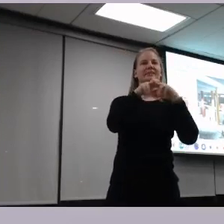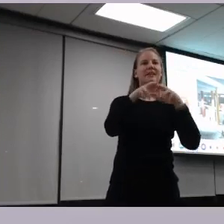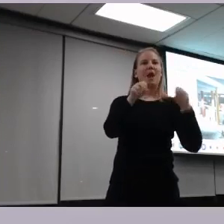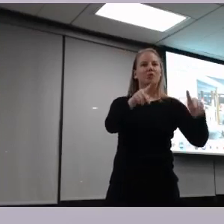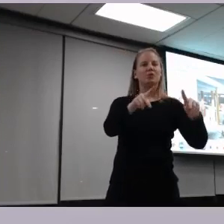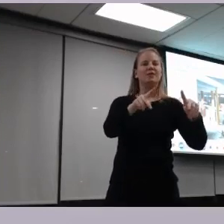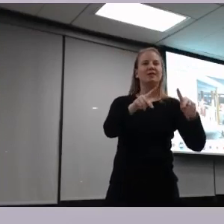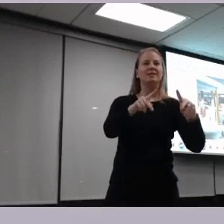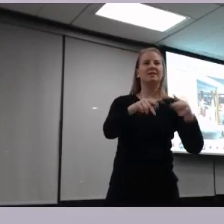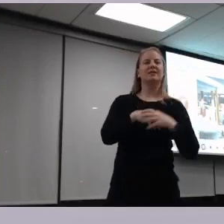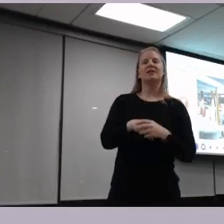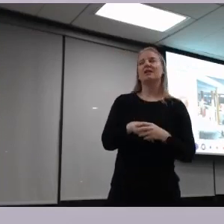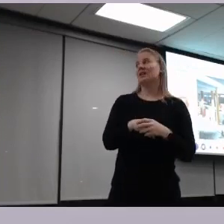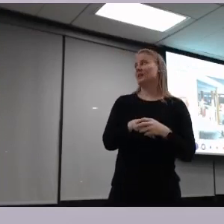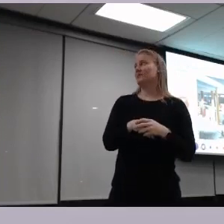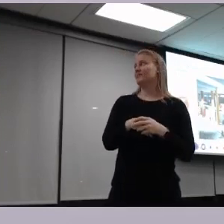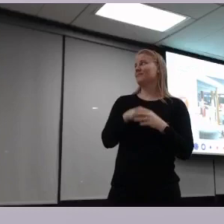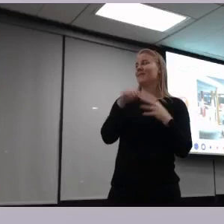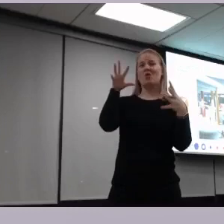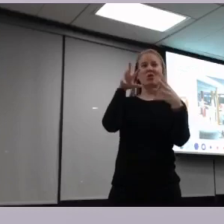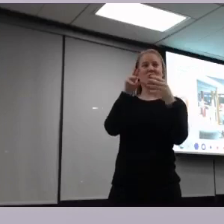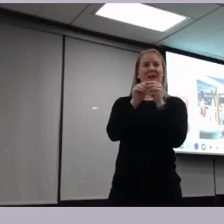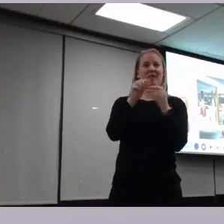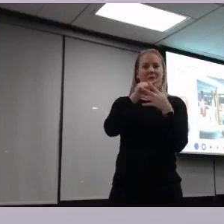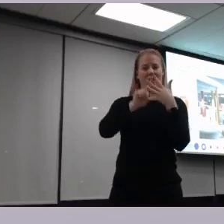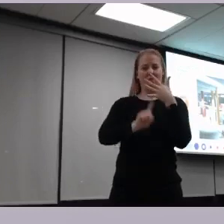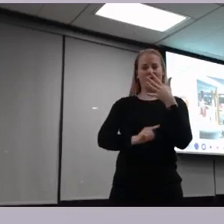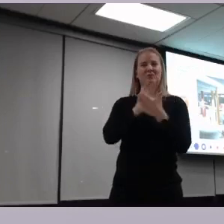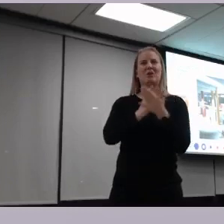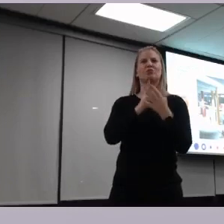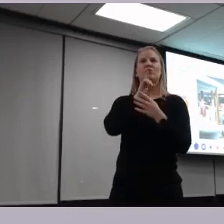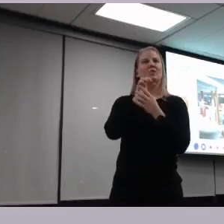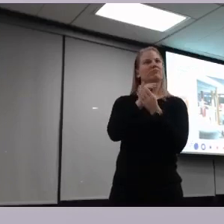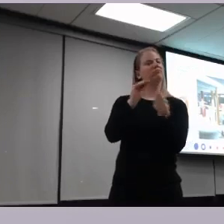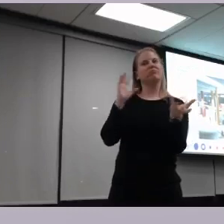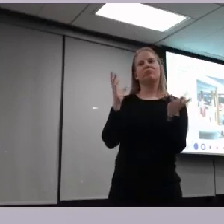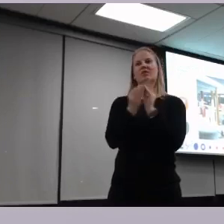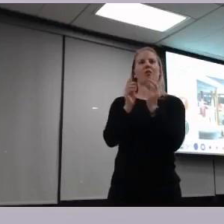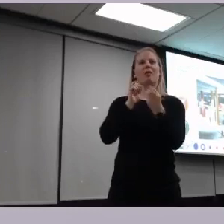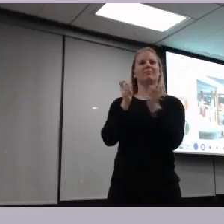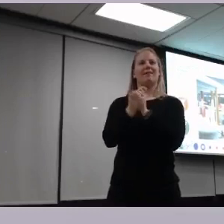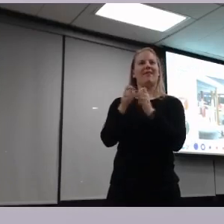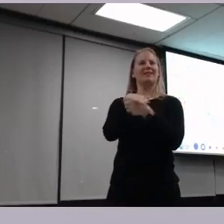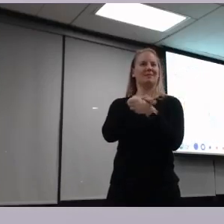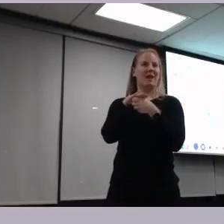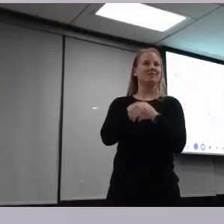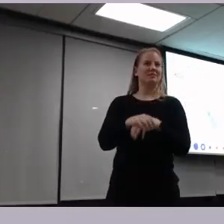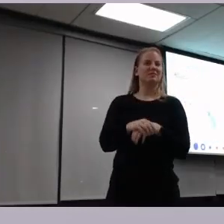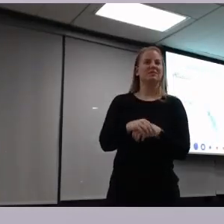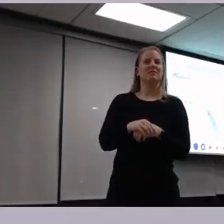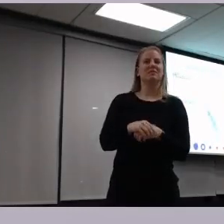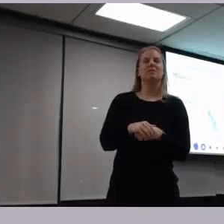And altogether they really transform the space into a destination and slide. And now we're just